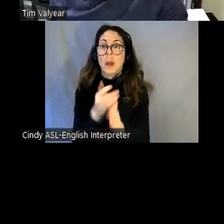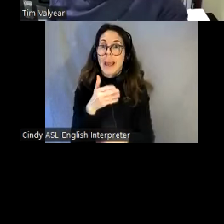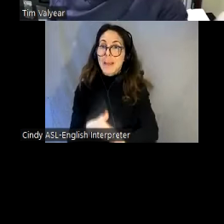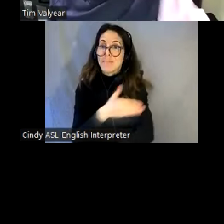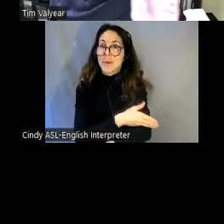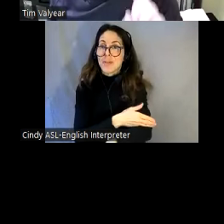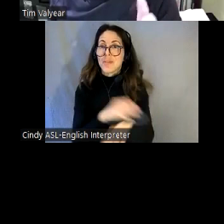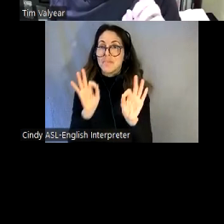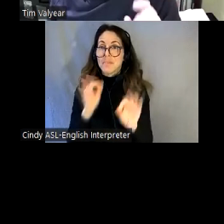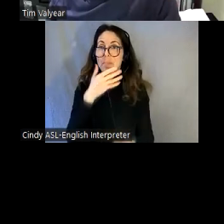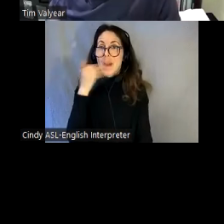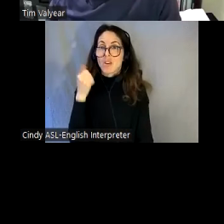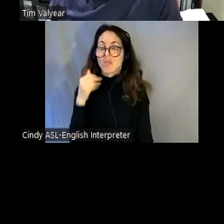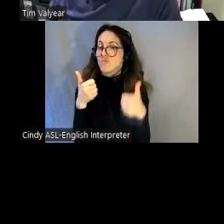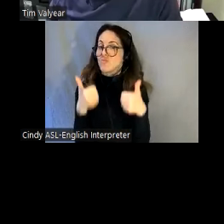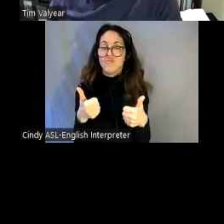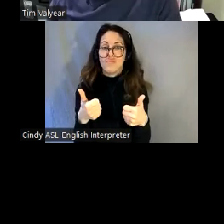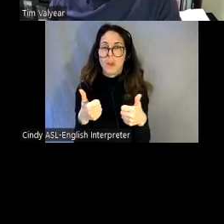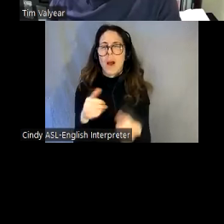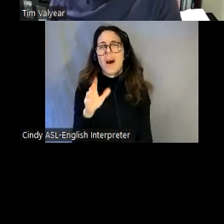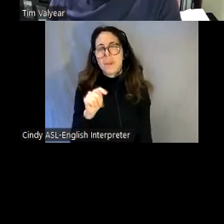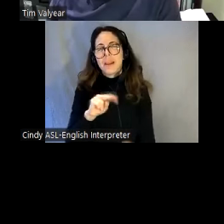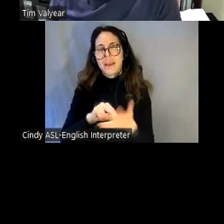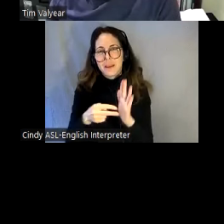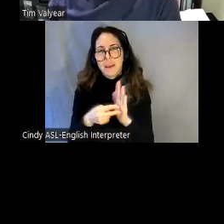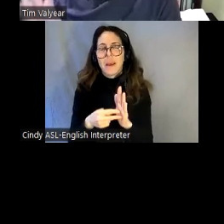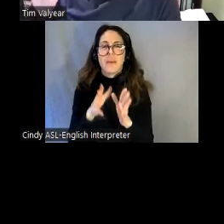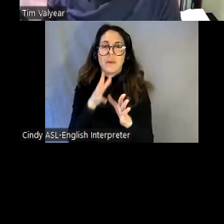symptom for 24